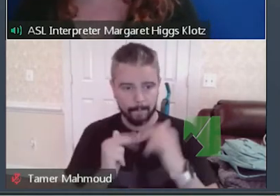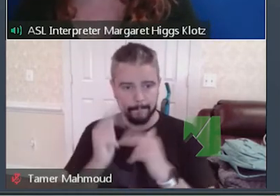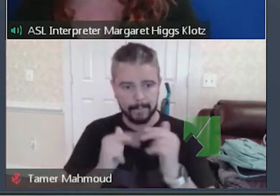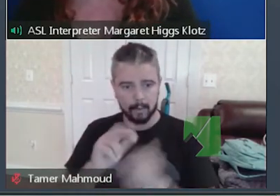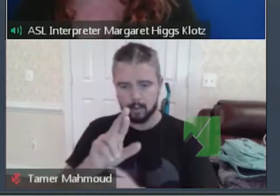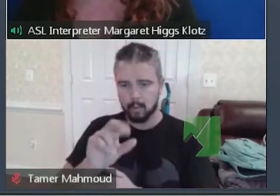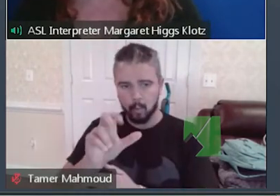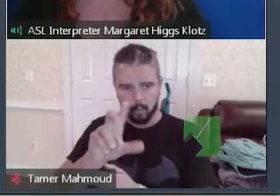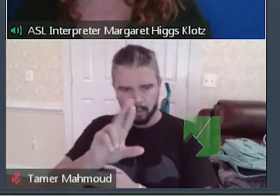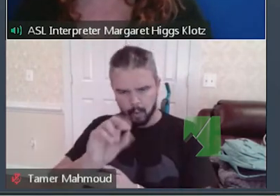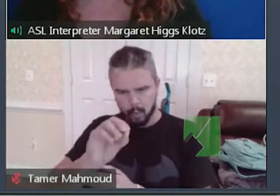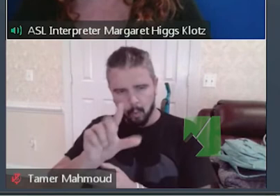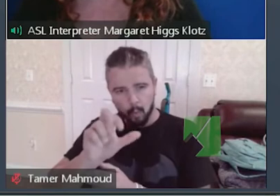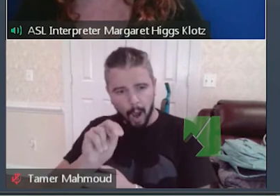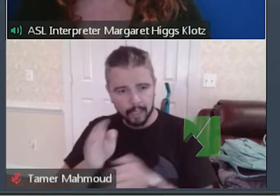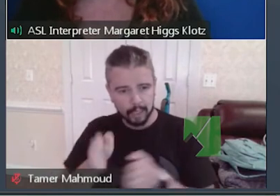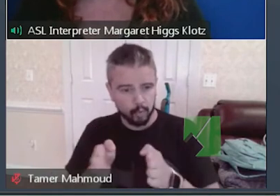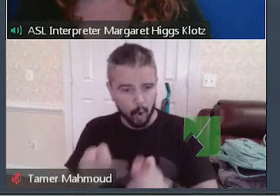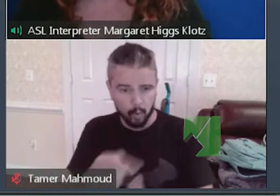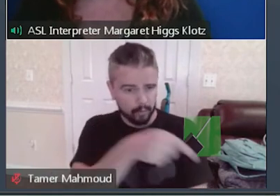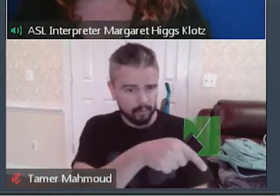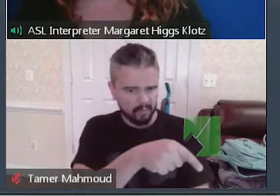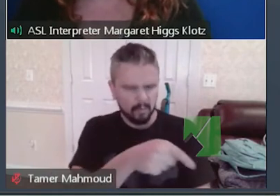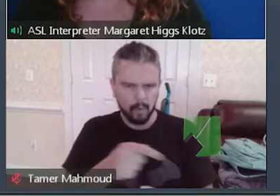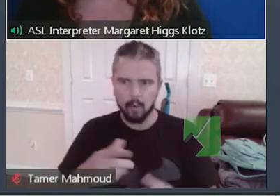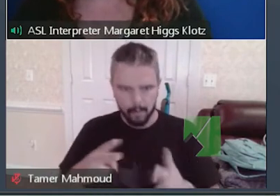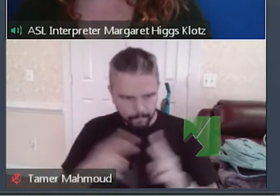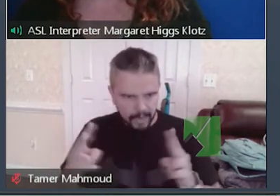with this project and it contradicts it ruled street,